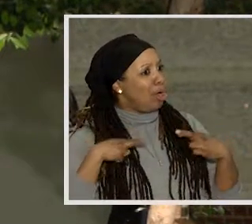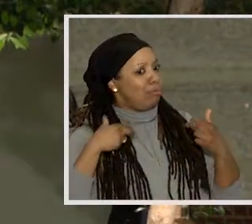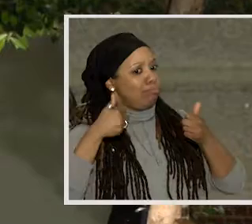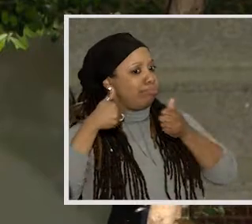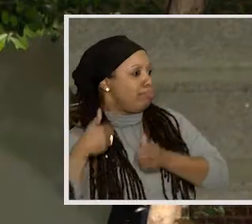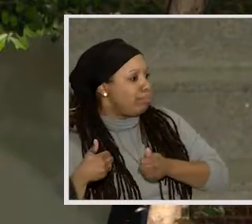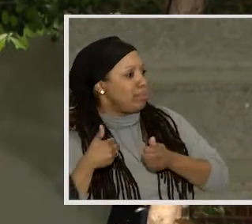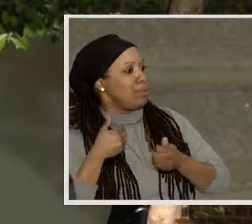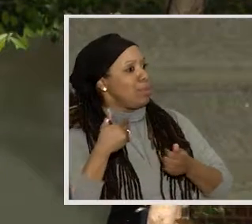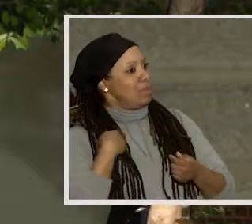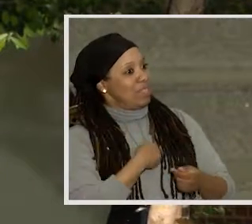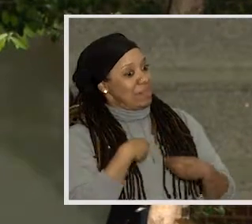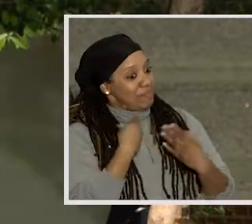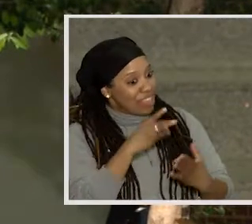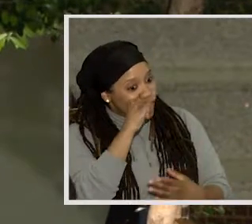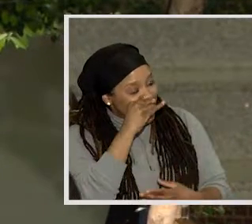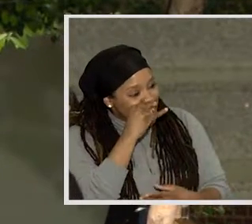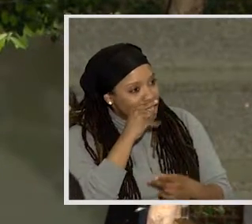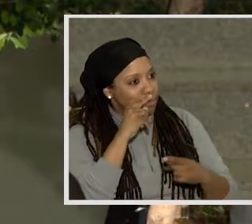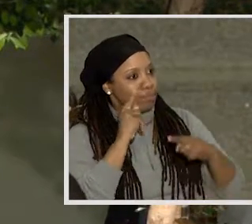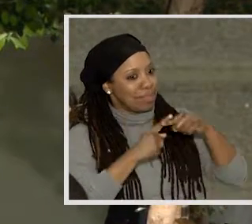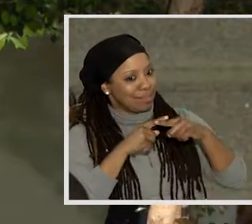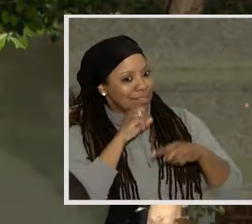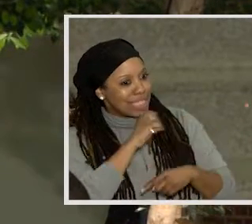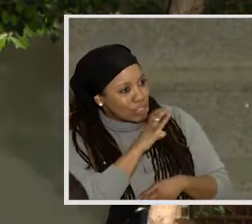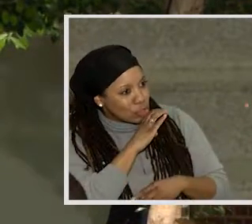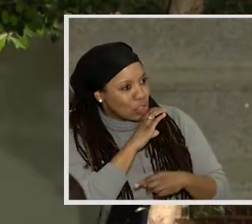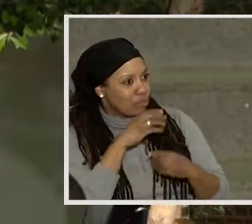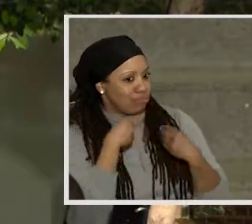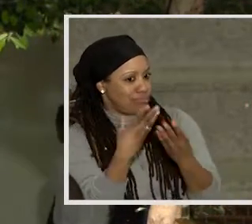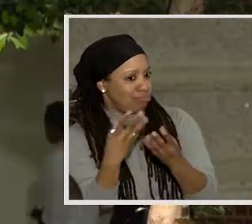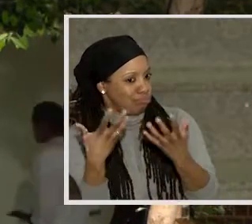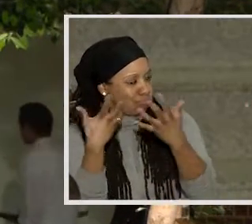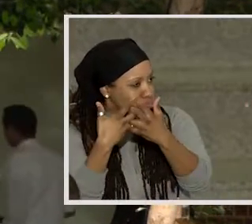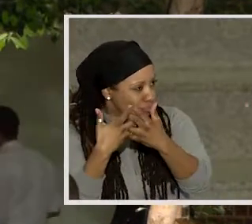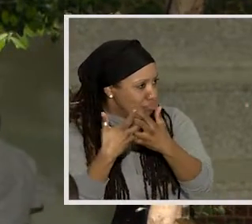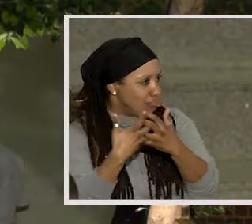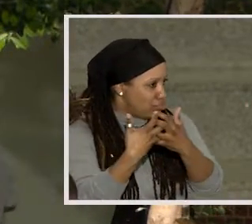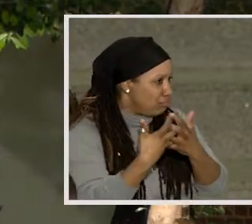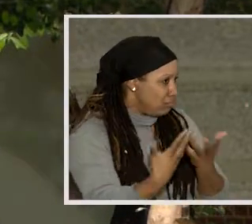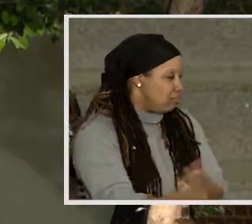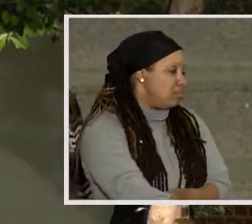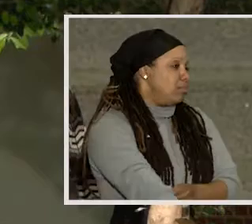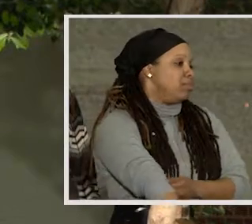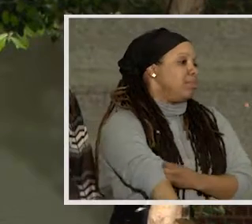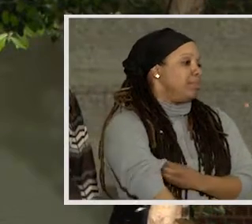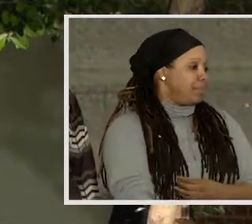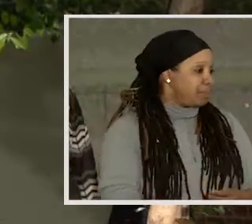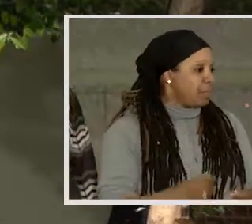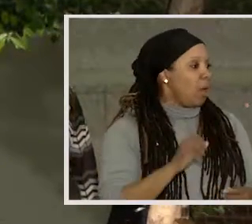PEOPLE GET WHAT THEY NEED WHEN THEY NEED IT. WITH ALL OF THE OTHER PRIORITIES WE FELT THEY WERE PRIORITIES BUT